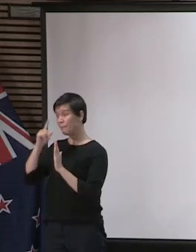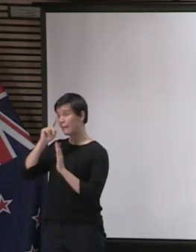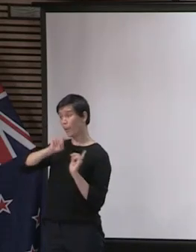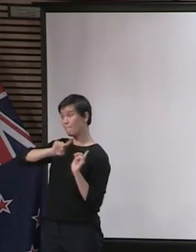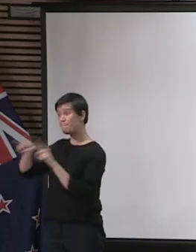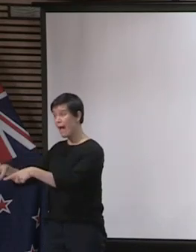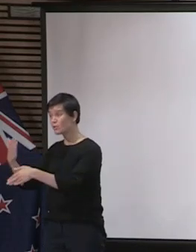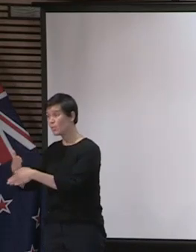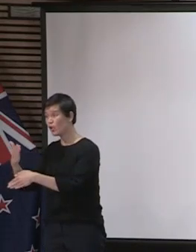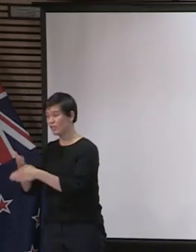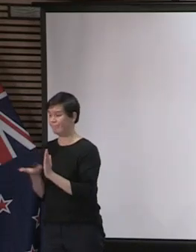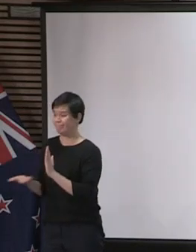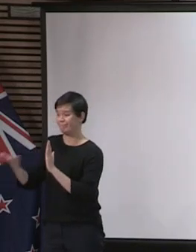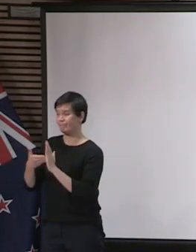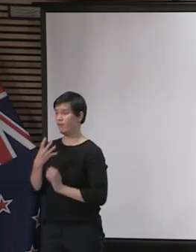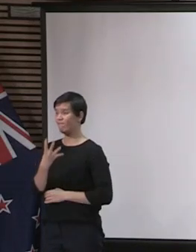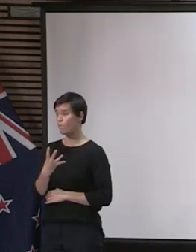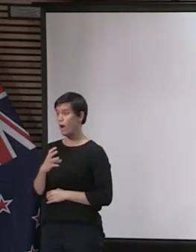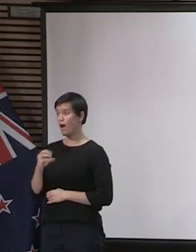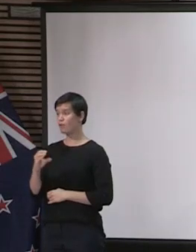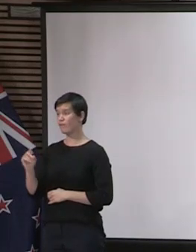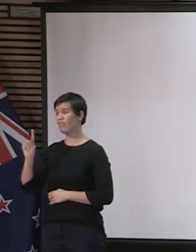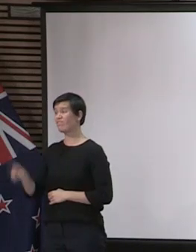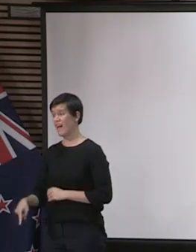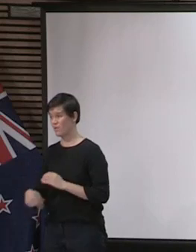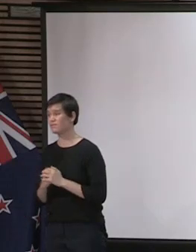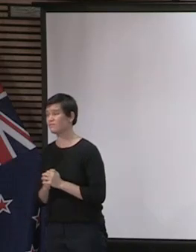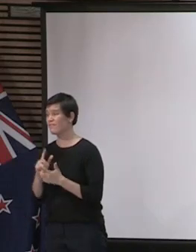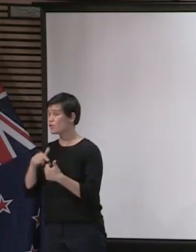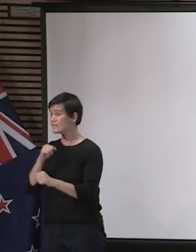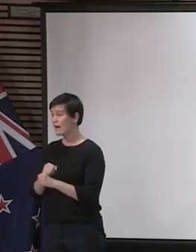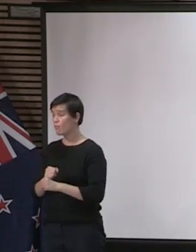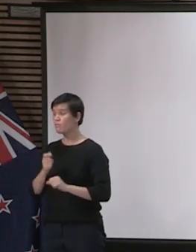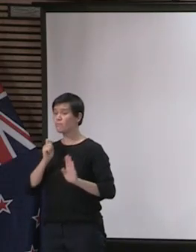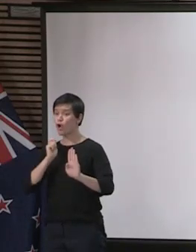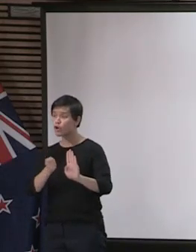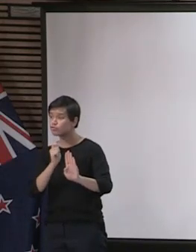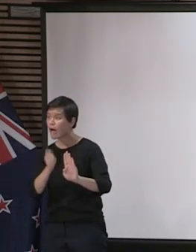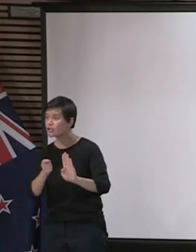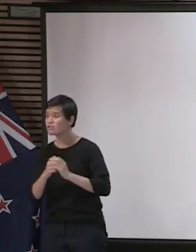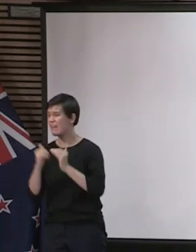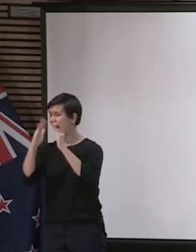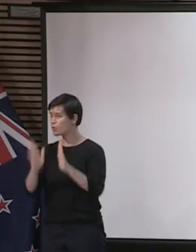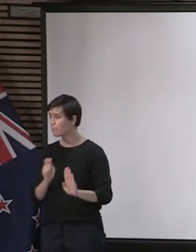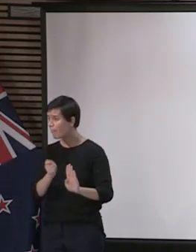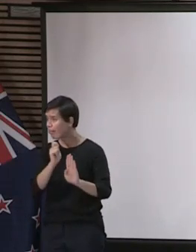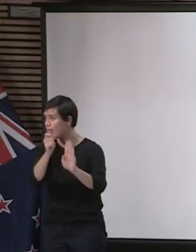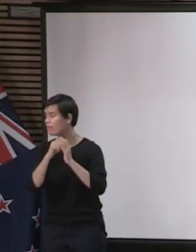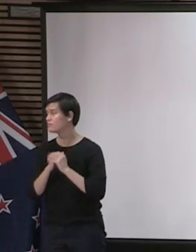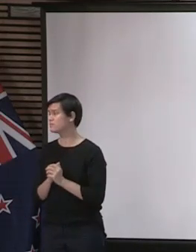alert Level 3 we are expecting thousands of New Zealanders to re-enter the workplace. We have a responsibility I the,